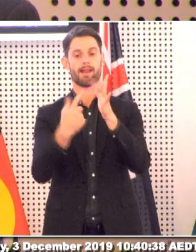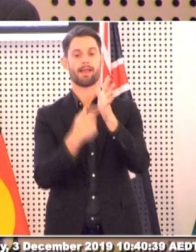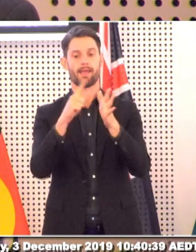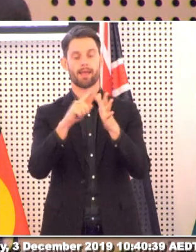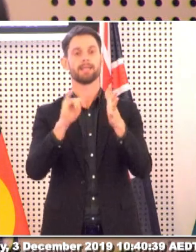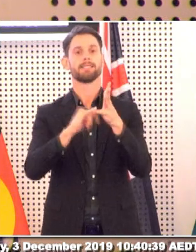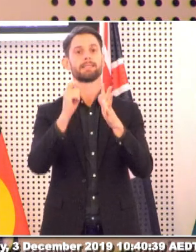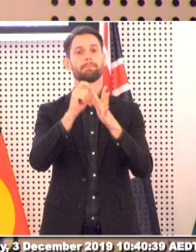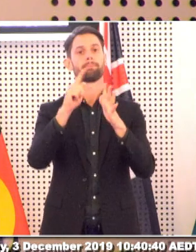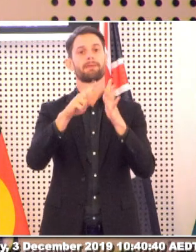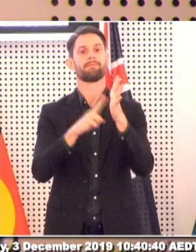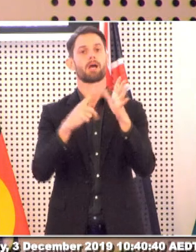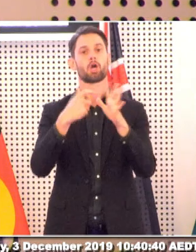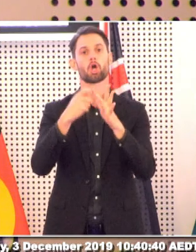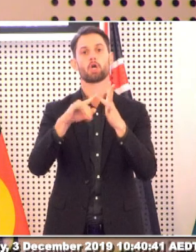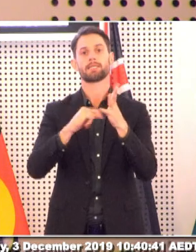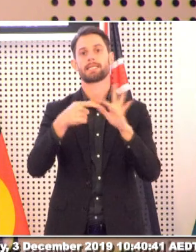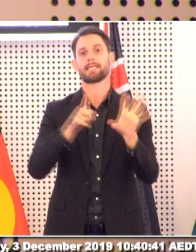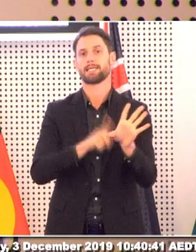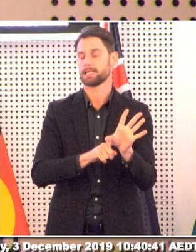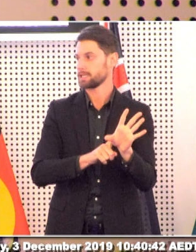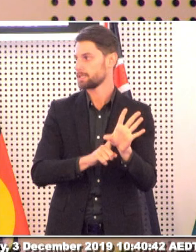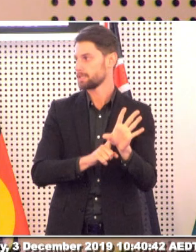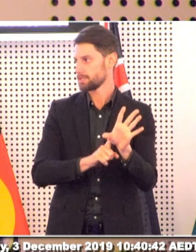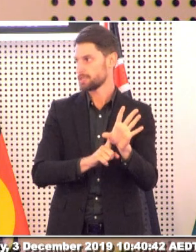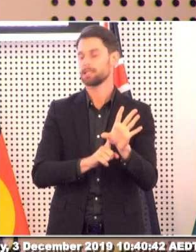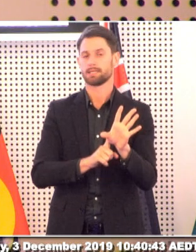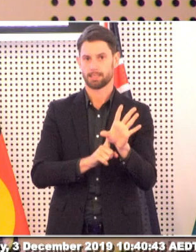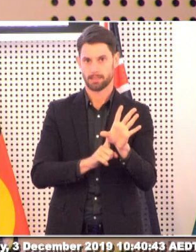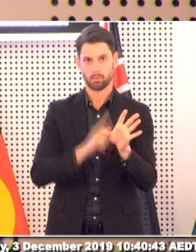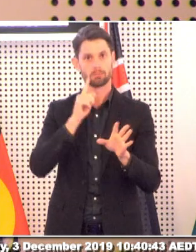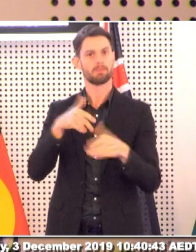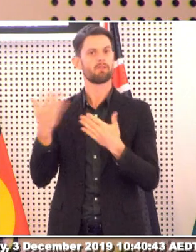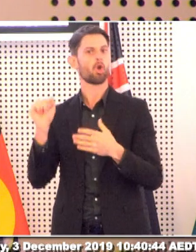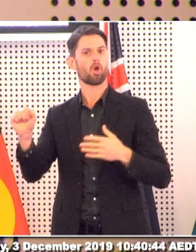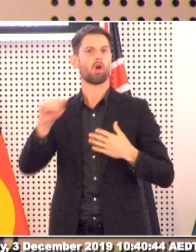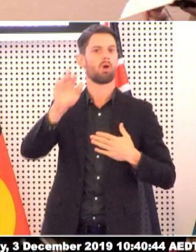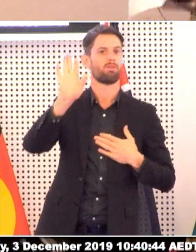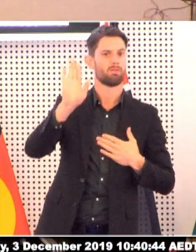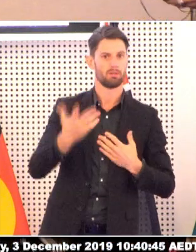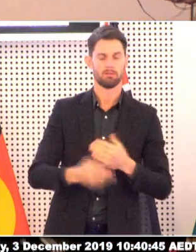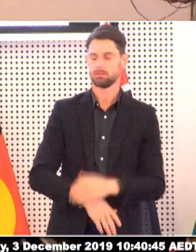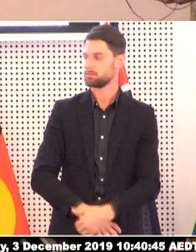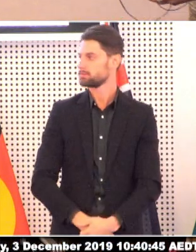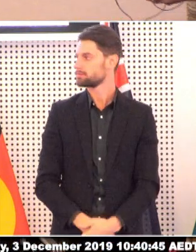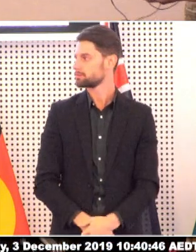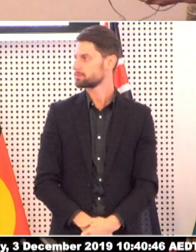Ms Spivakovsky, I’m sure it has been explained; you may take the oath or affirmation as you wish. Thank you. Repeat after me.